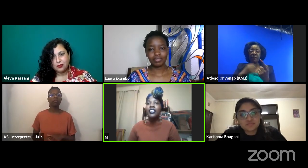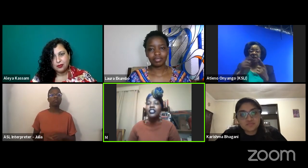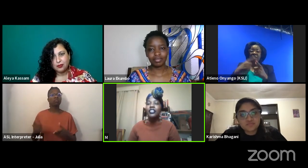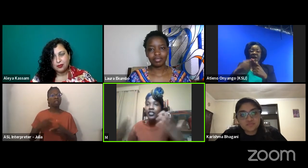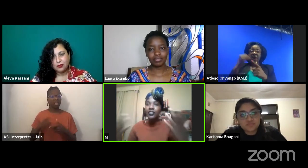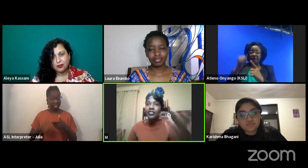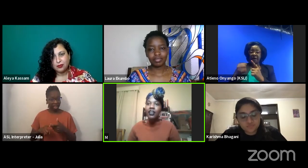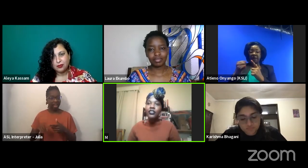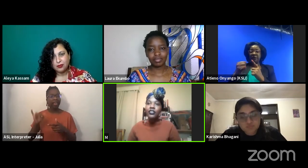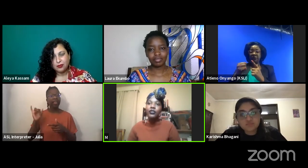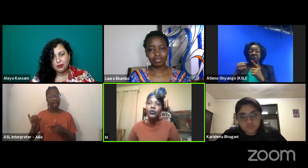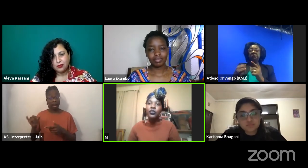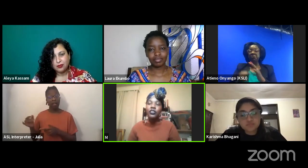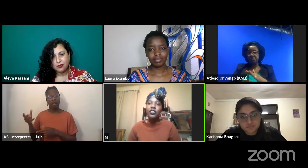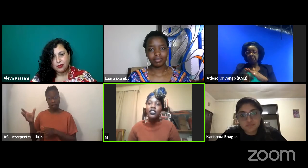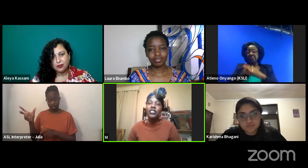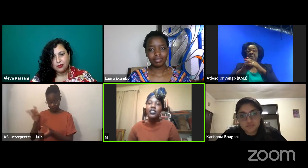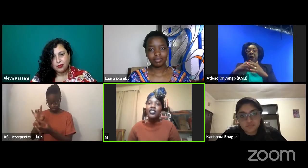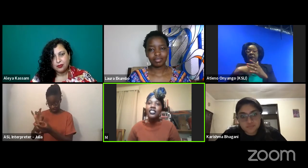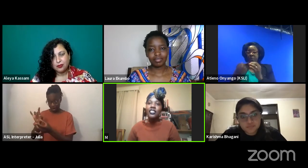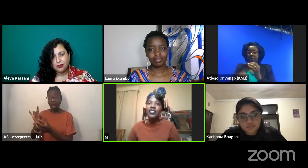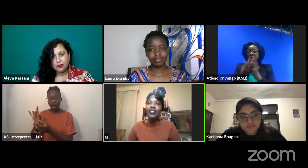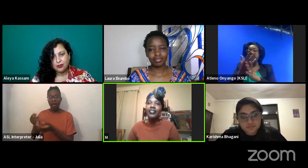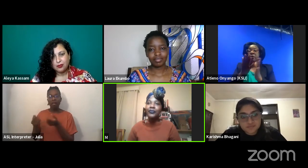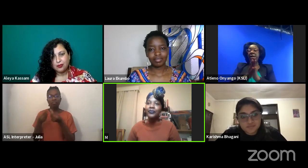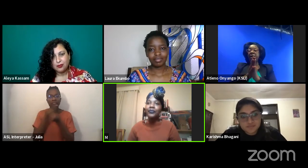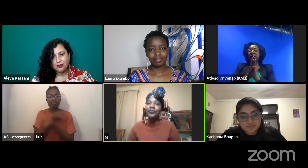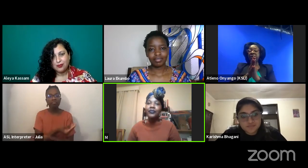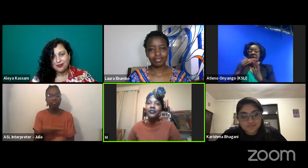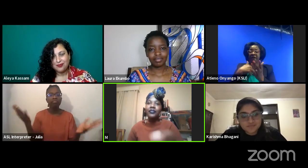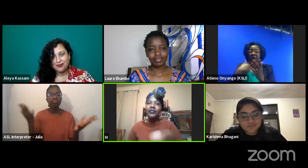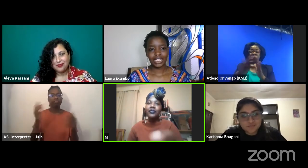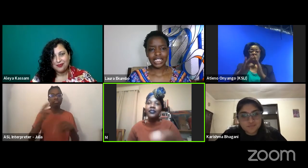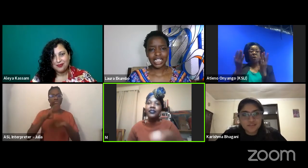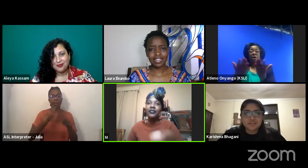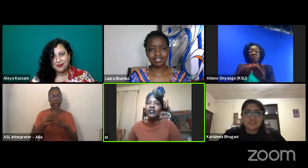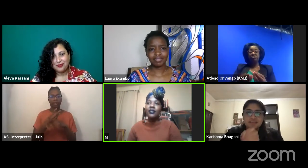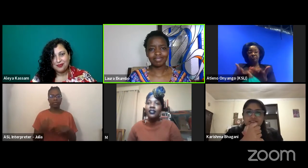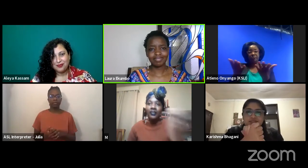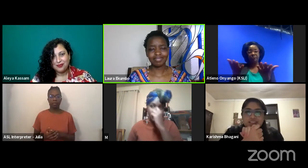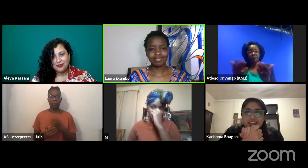and actually releasing it out into the world, yeah. Yeah. Yeah.